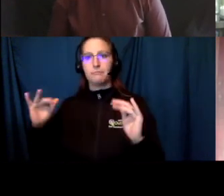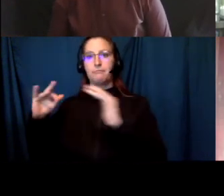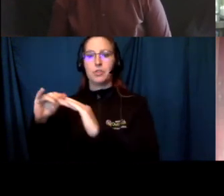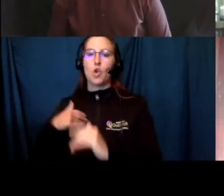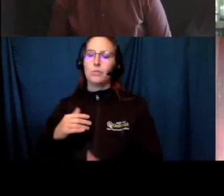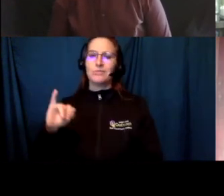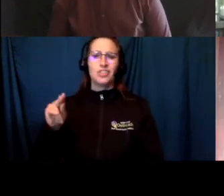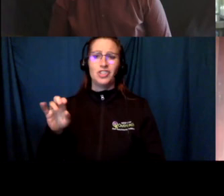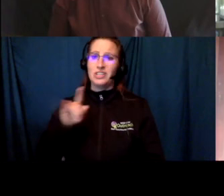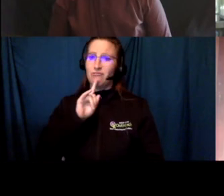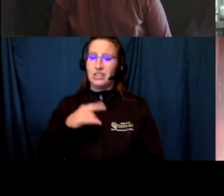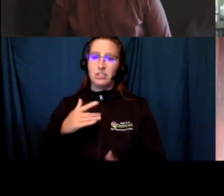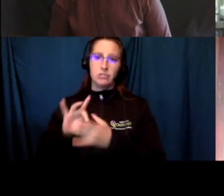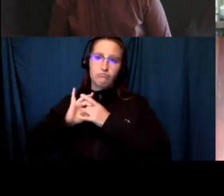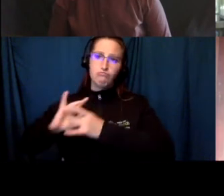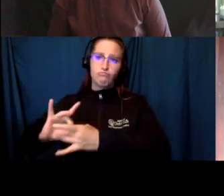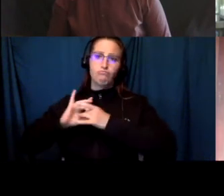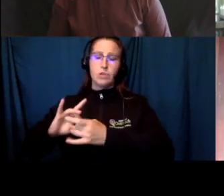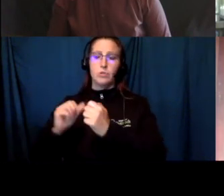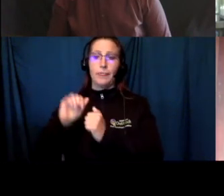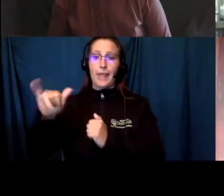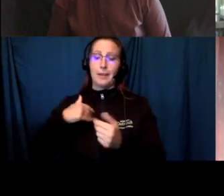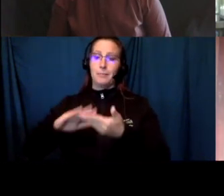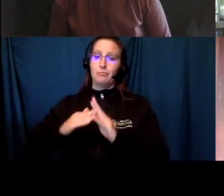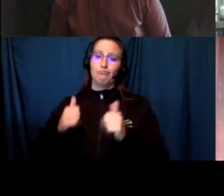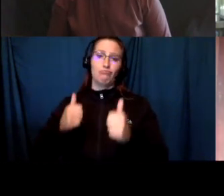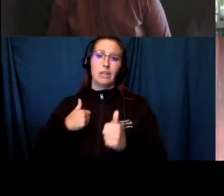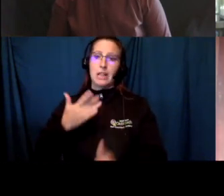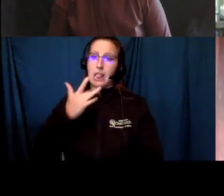at creating relationships in that community. So, really lucky to have you. Thanks Jeannie.